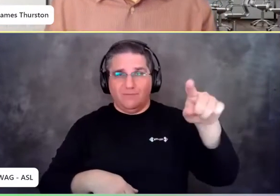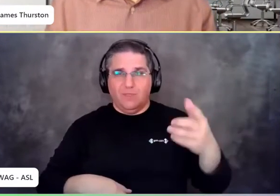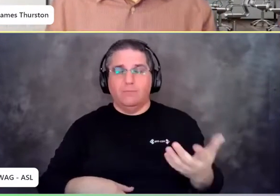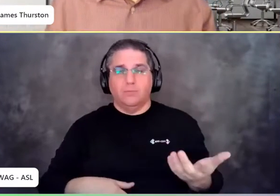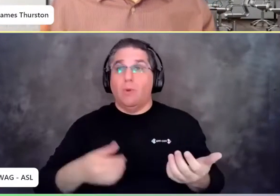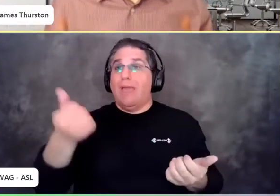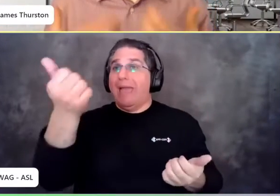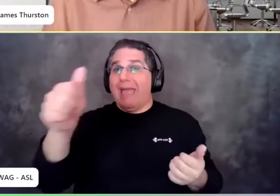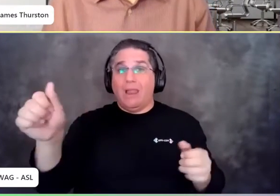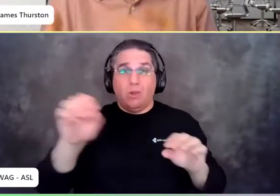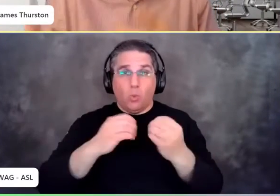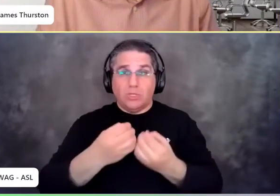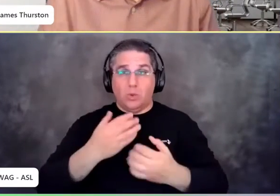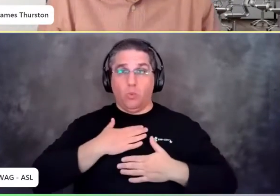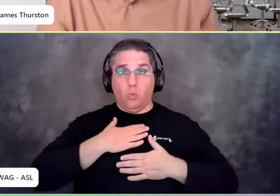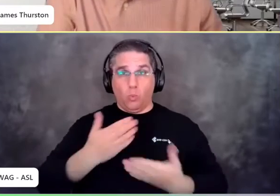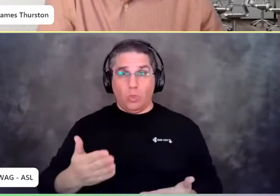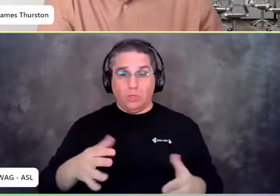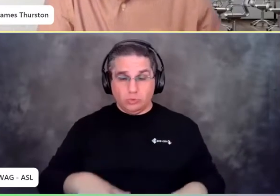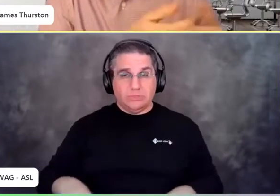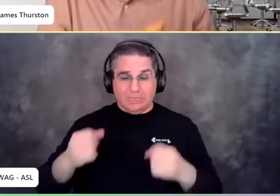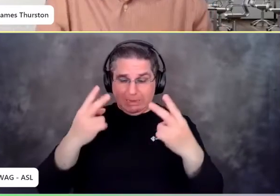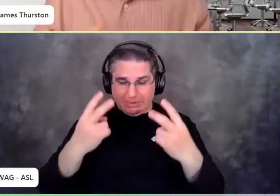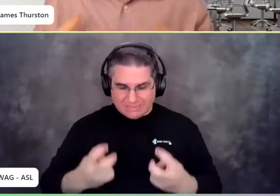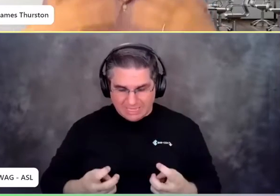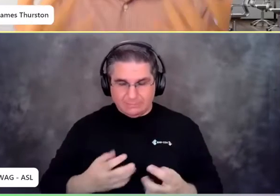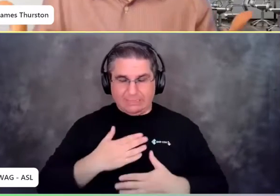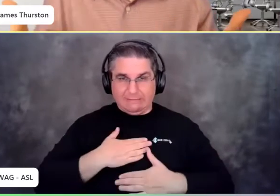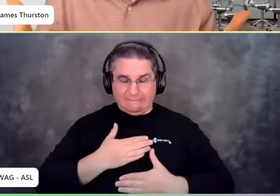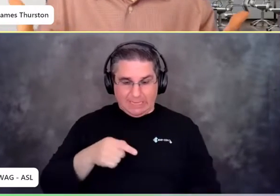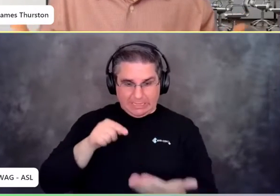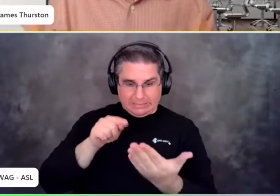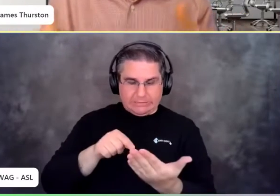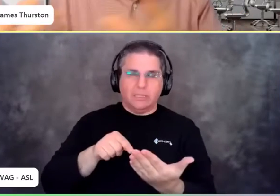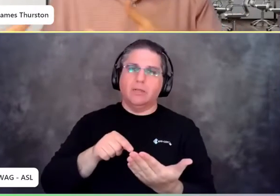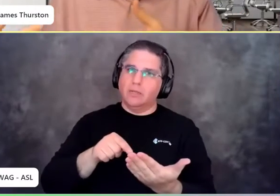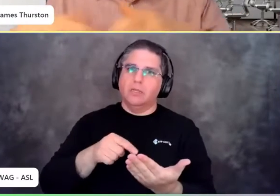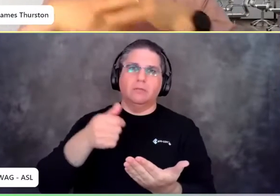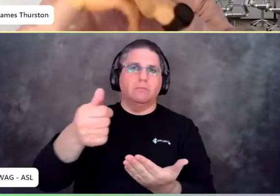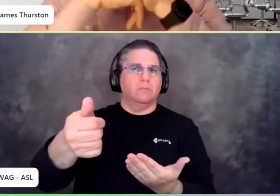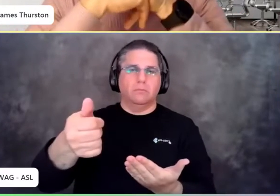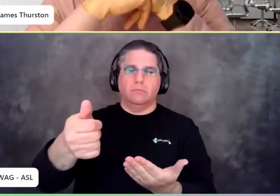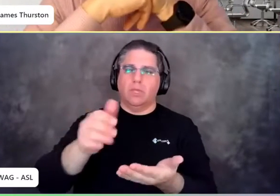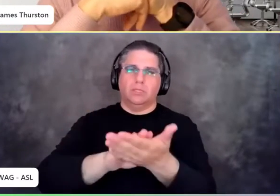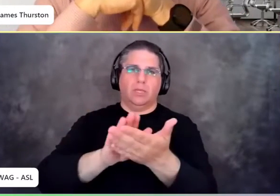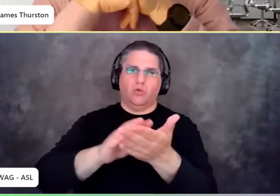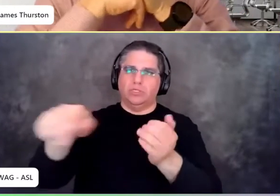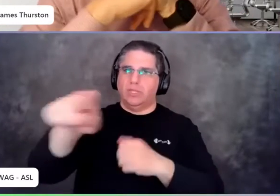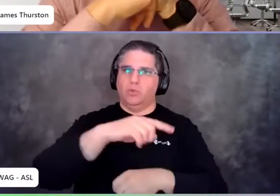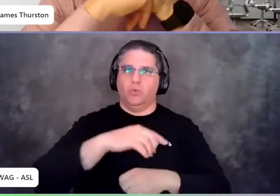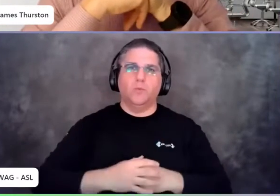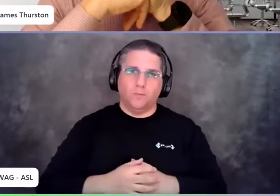drive change, and that's better than 80% of other organizations today. So, I